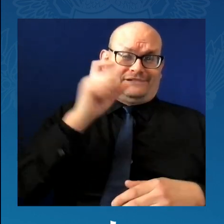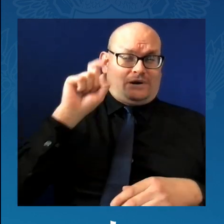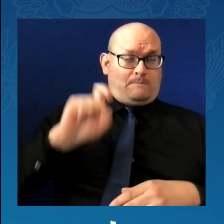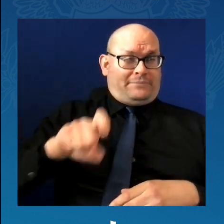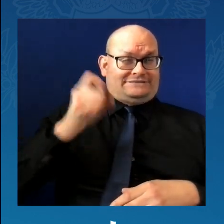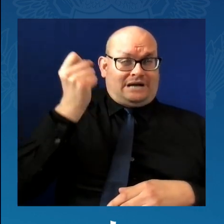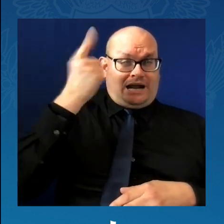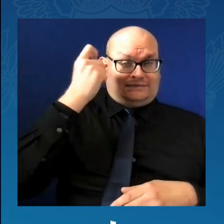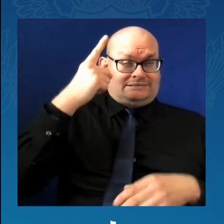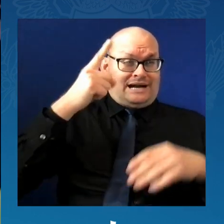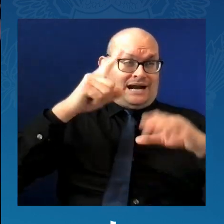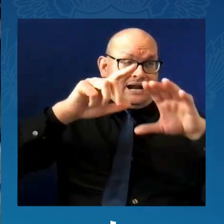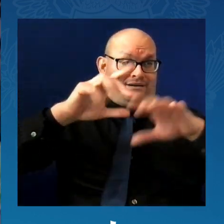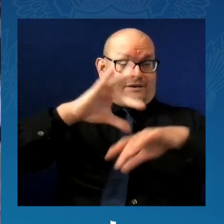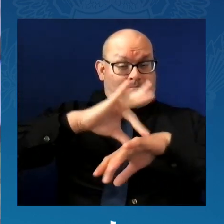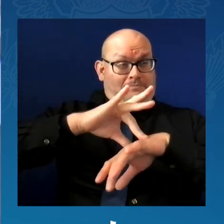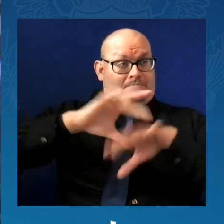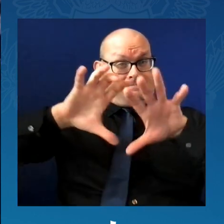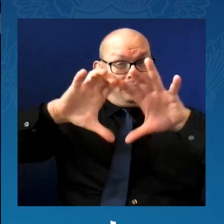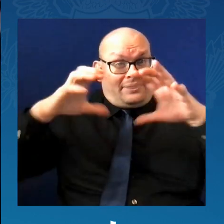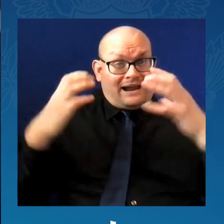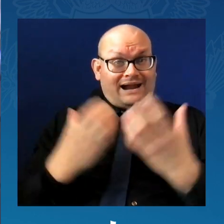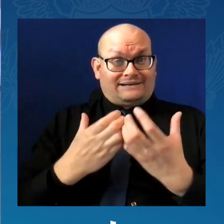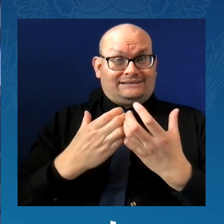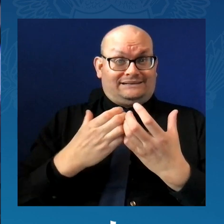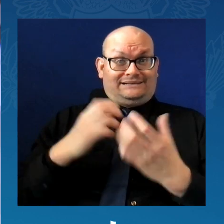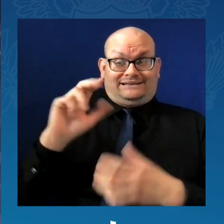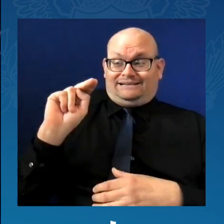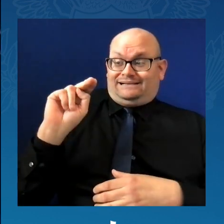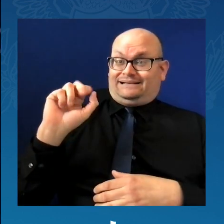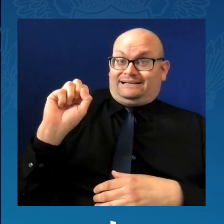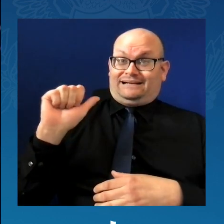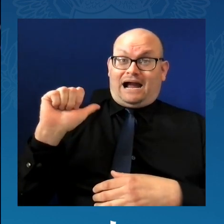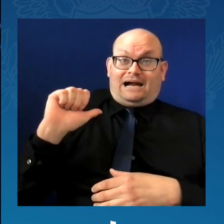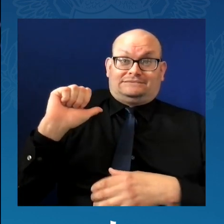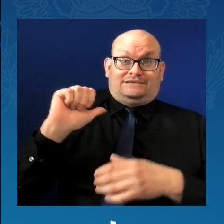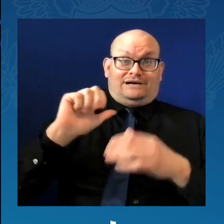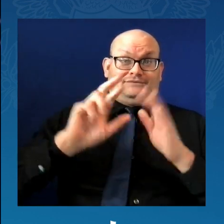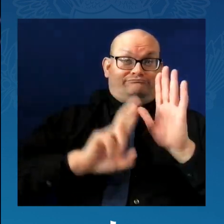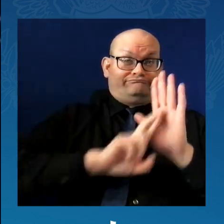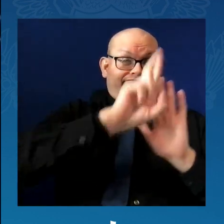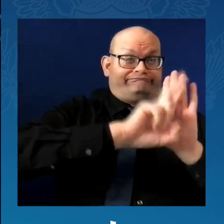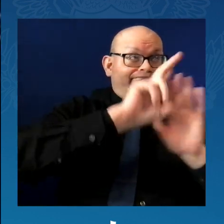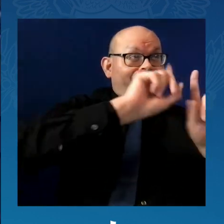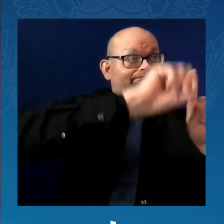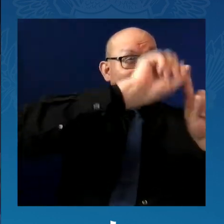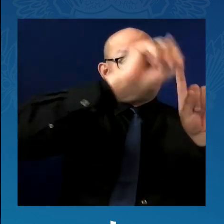That's why NASA will launch a fleet of state of the art satellites forming the Earth System Observatory,